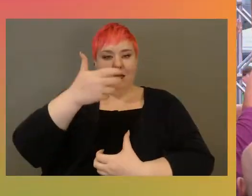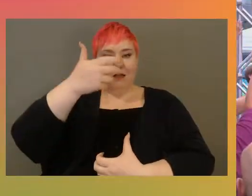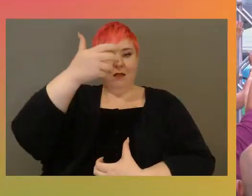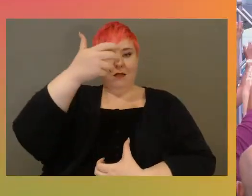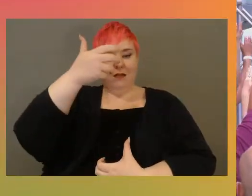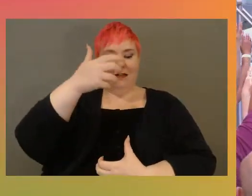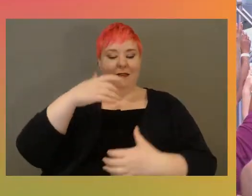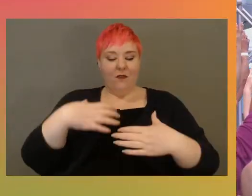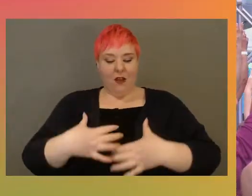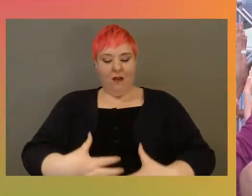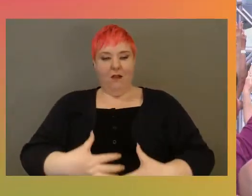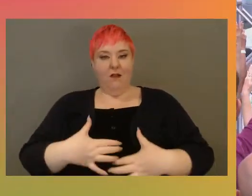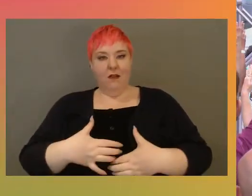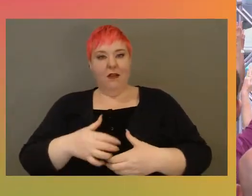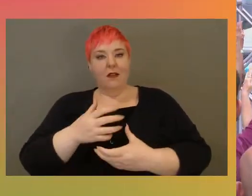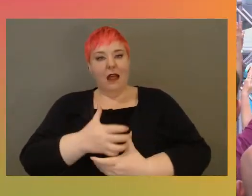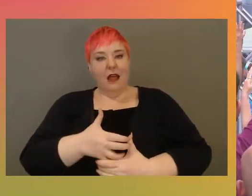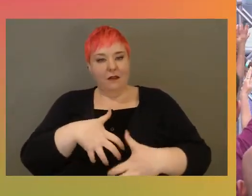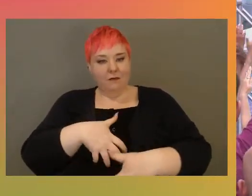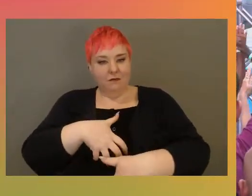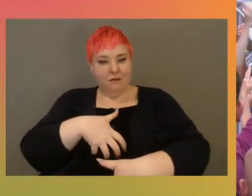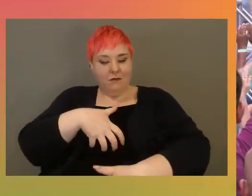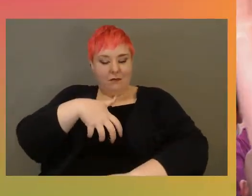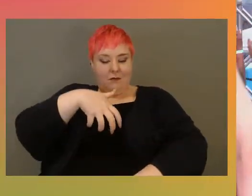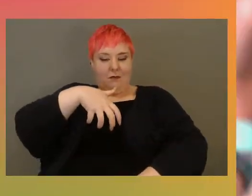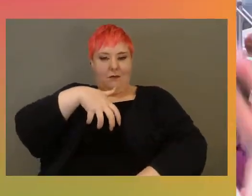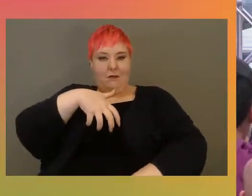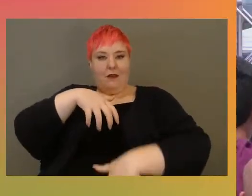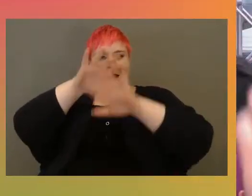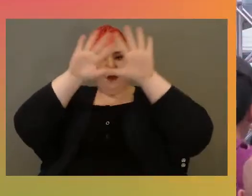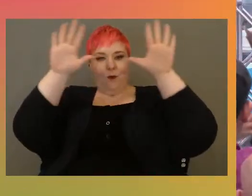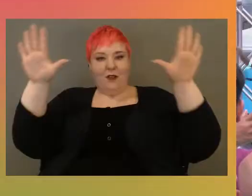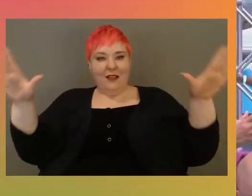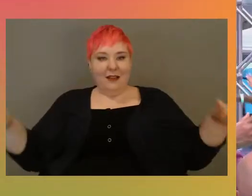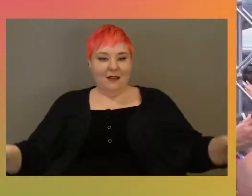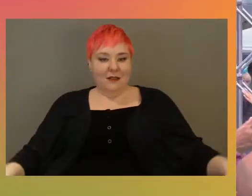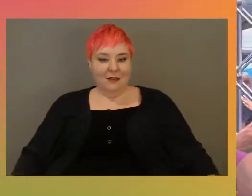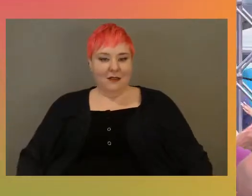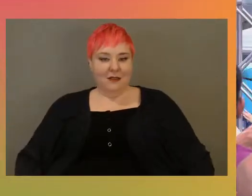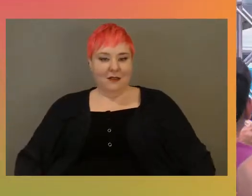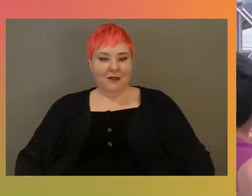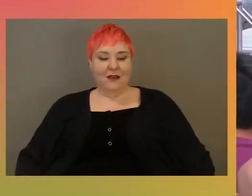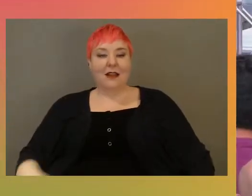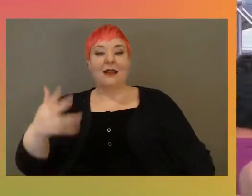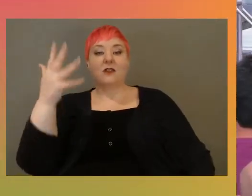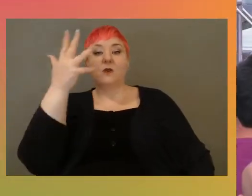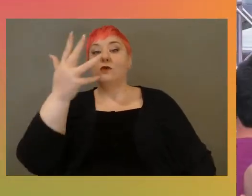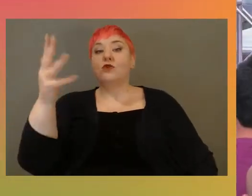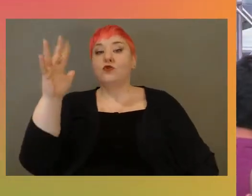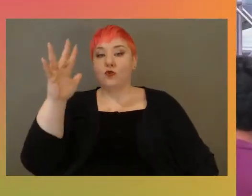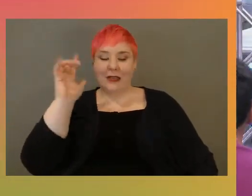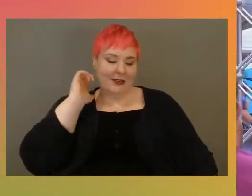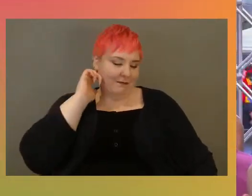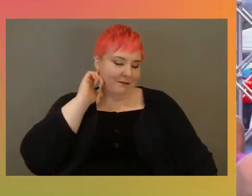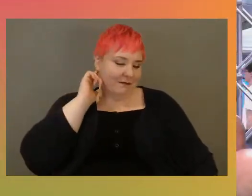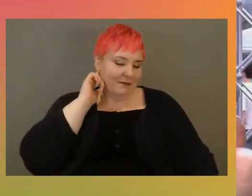TO STAND. GET LONGER AS YOU COME TO STAND.